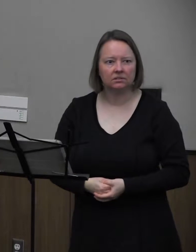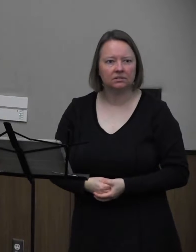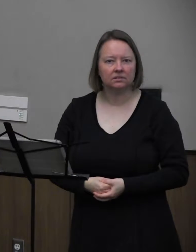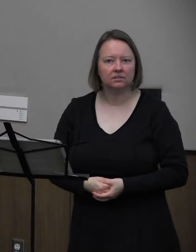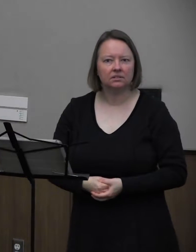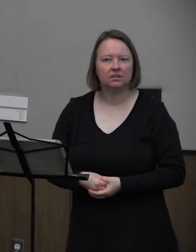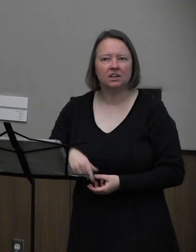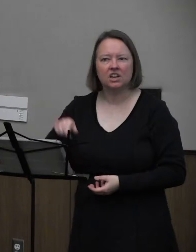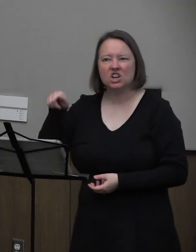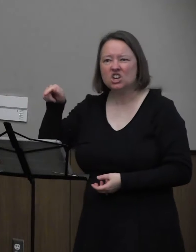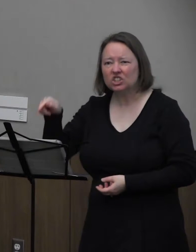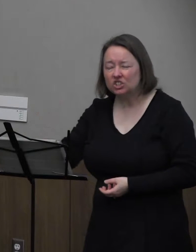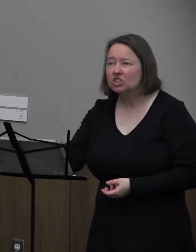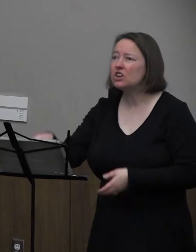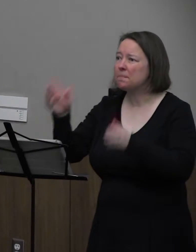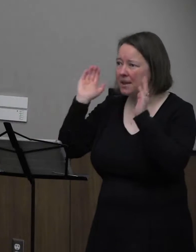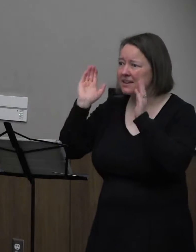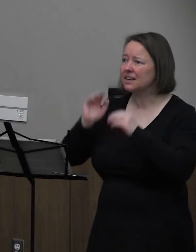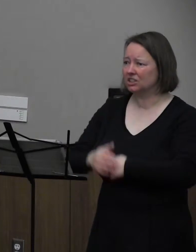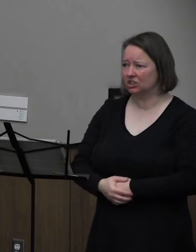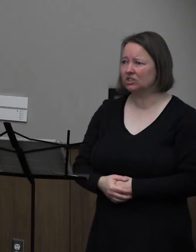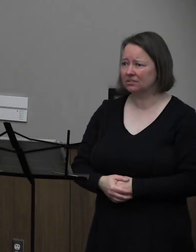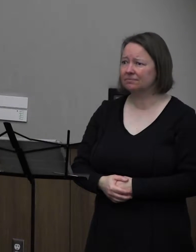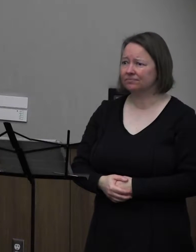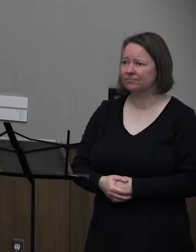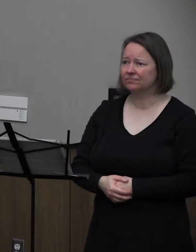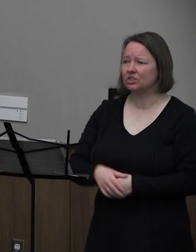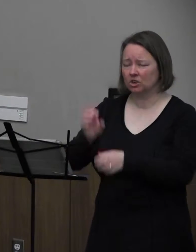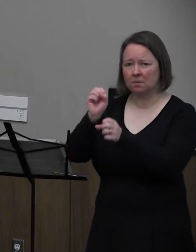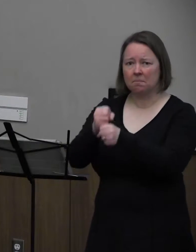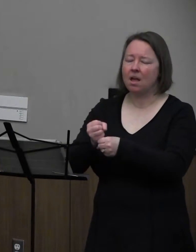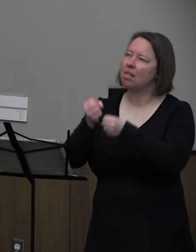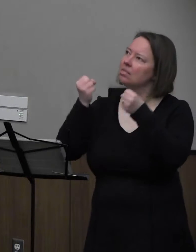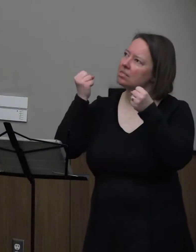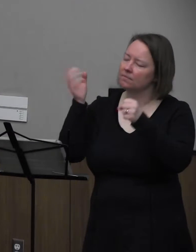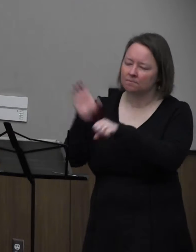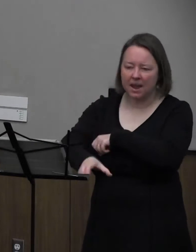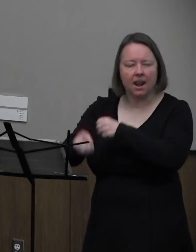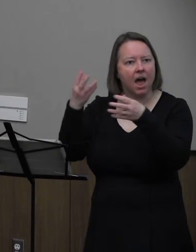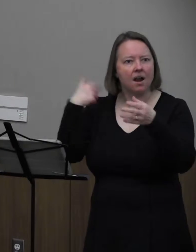She paid attention. She made a lot of us pay attention.